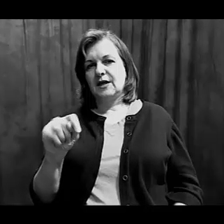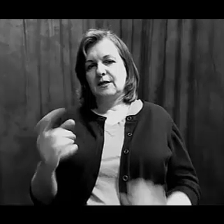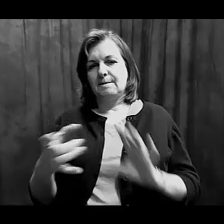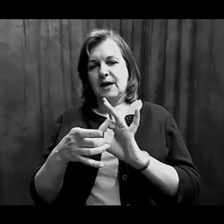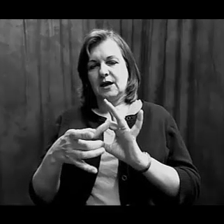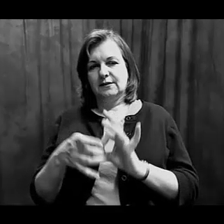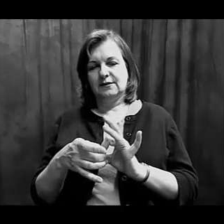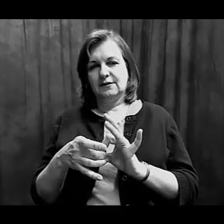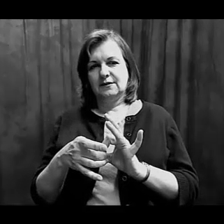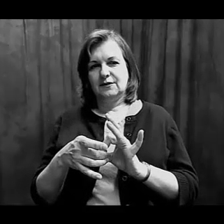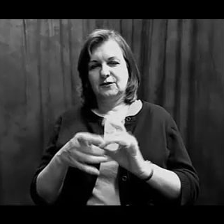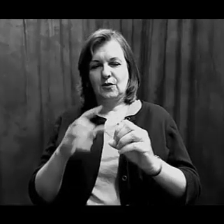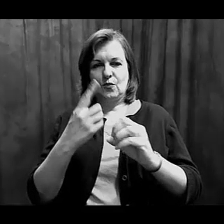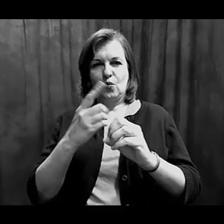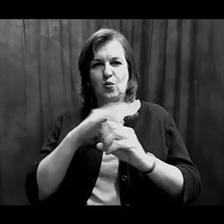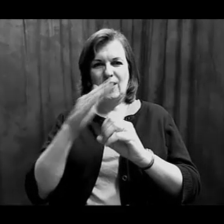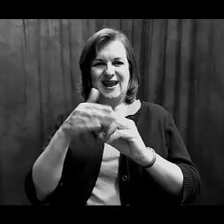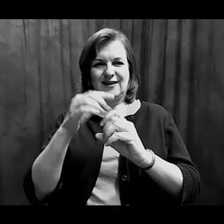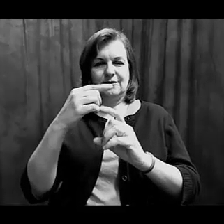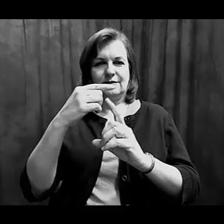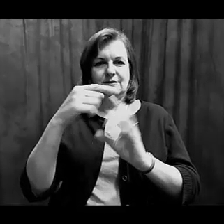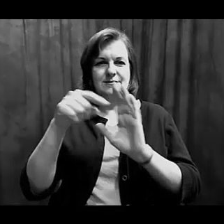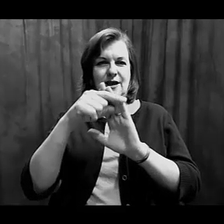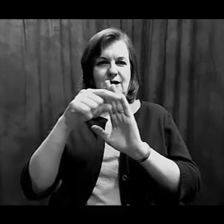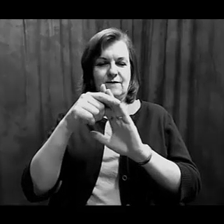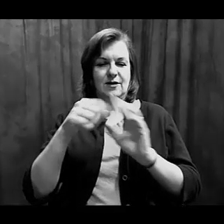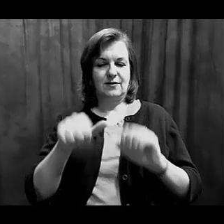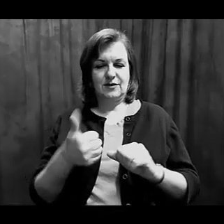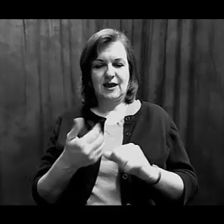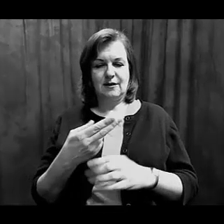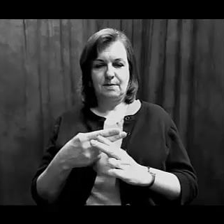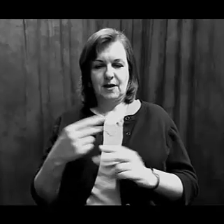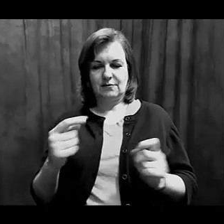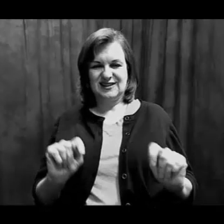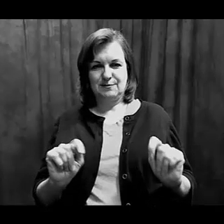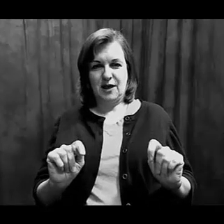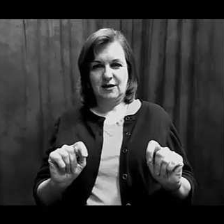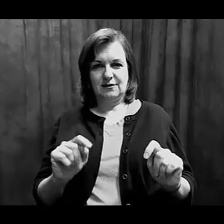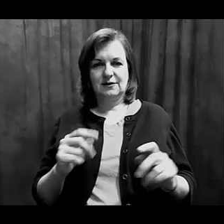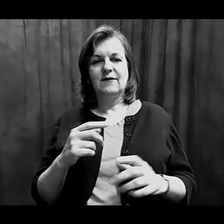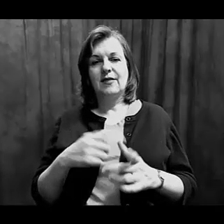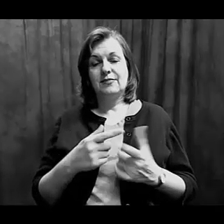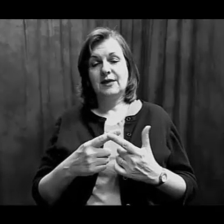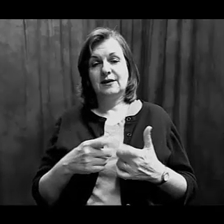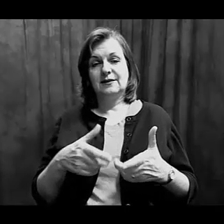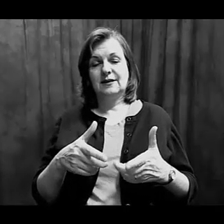establishment of this positive and negative ends to these water molecules